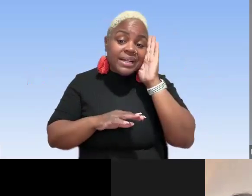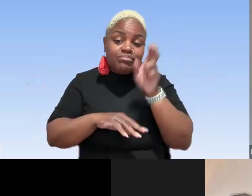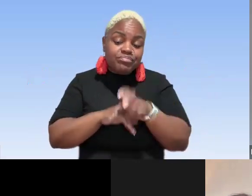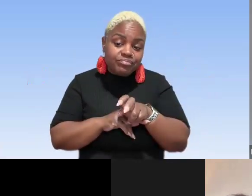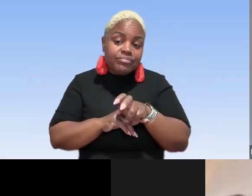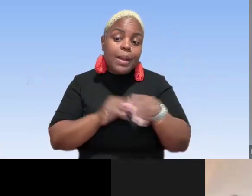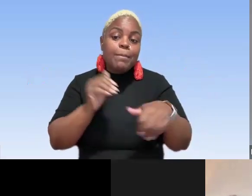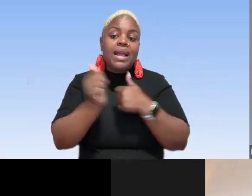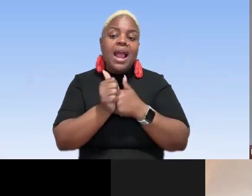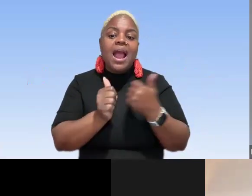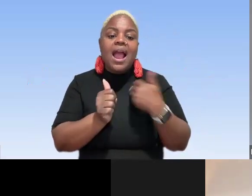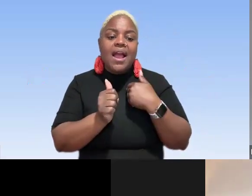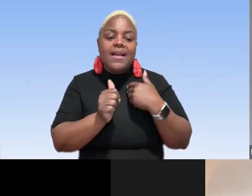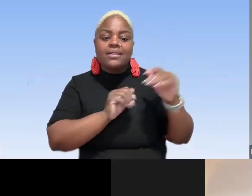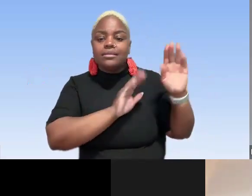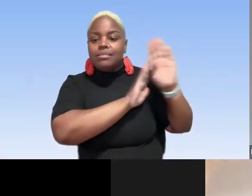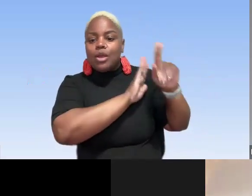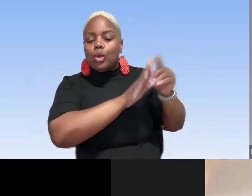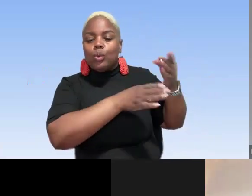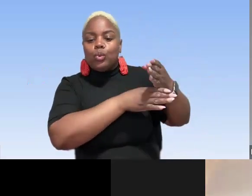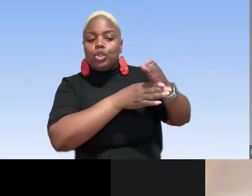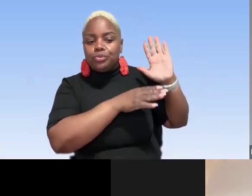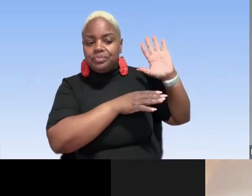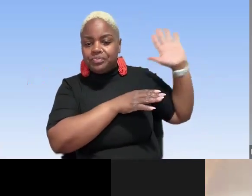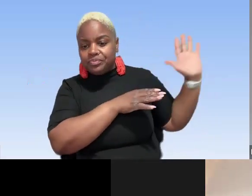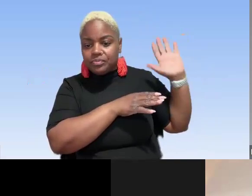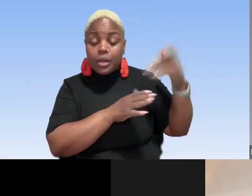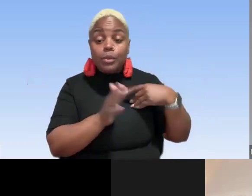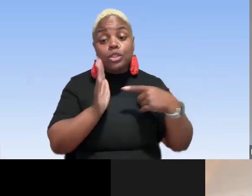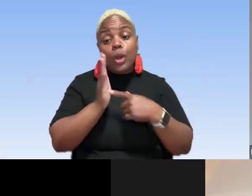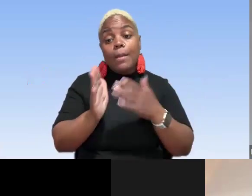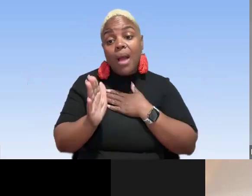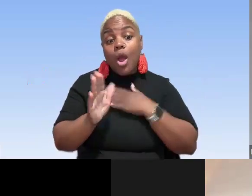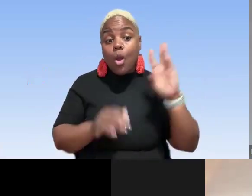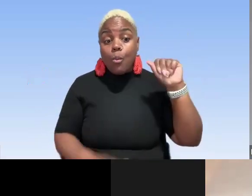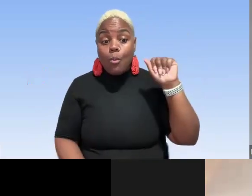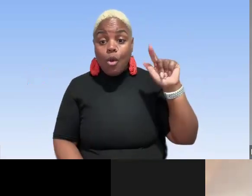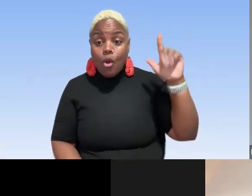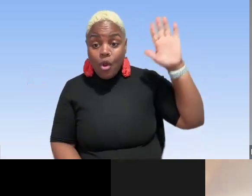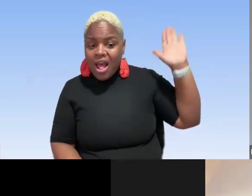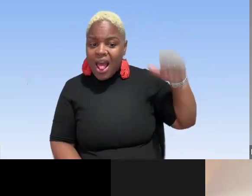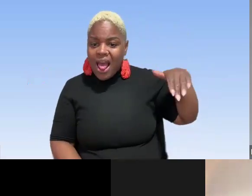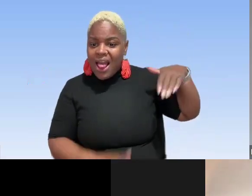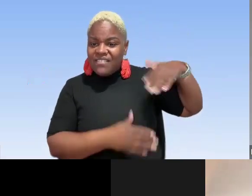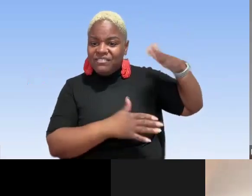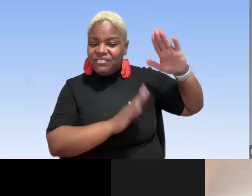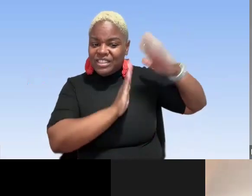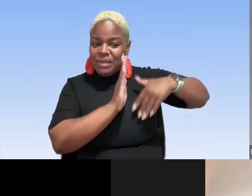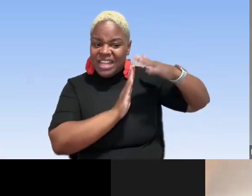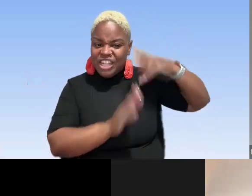but I wanna point out my unfinished painted wall. Uh, part of it is white and part of it is kind of like brown, so that's like, Yeah, we started, we didn't finish.